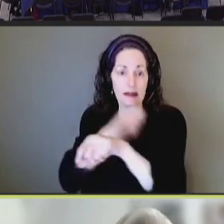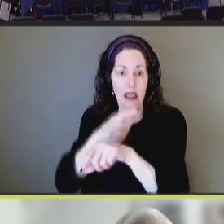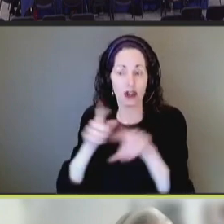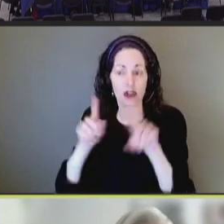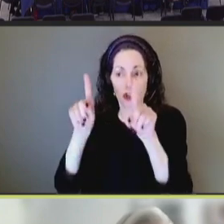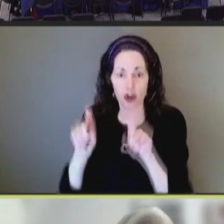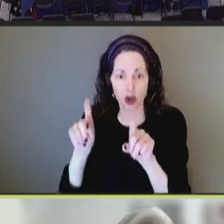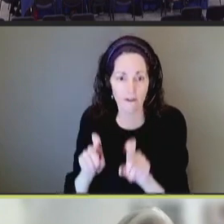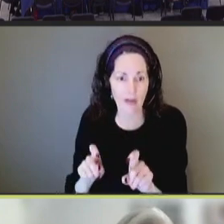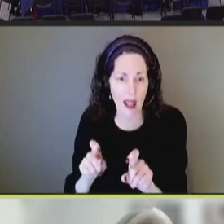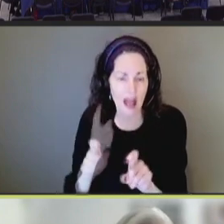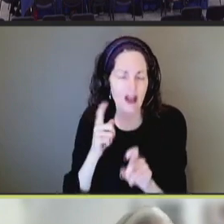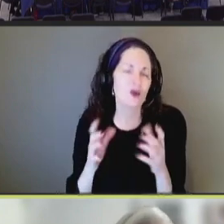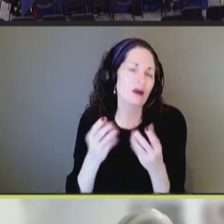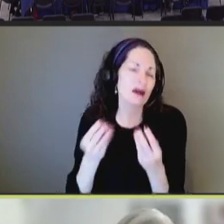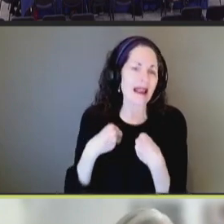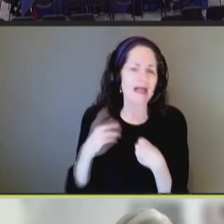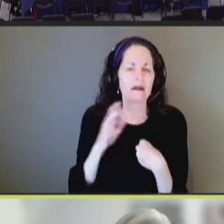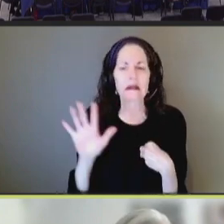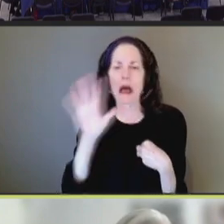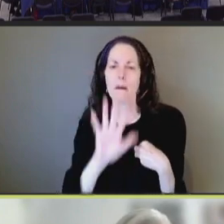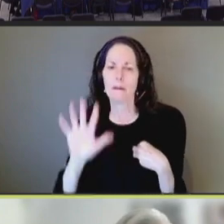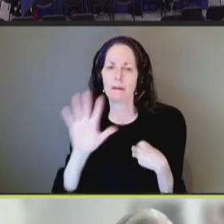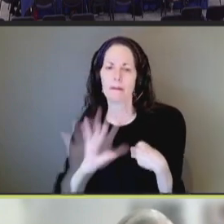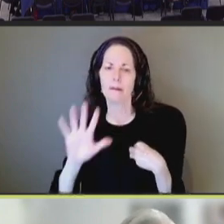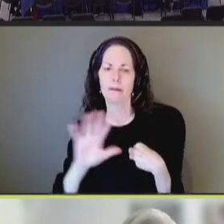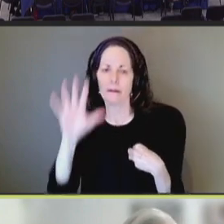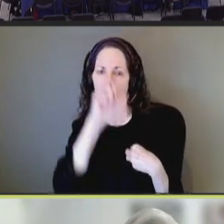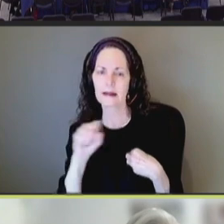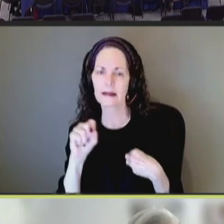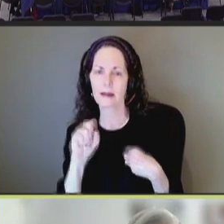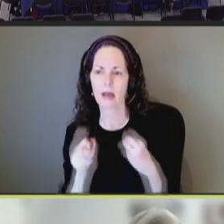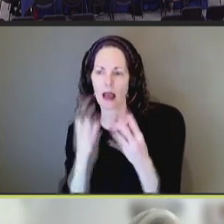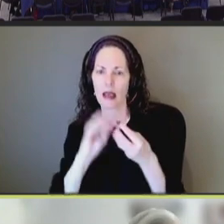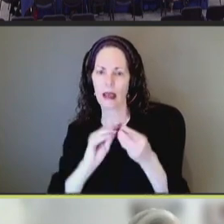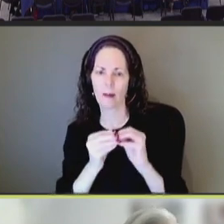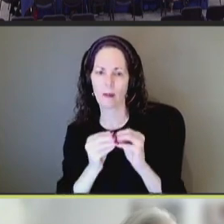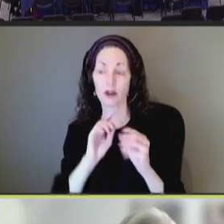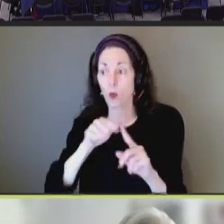you know, when this is a nationally representative survey in system, we get